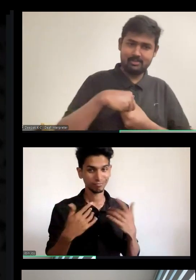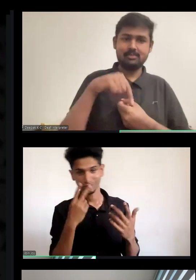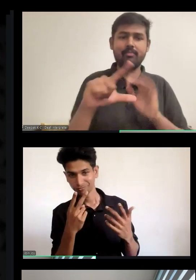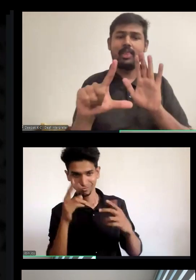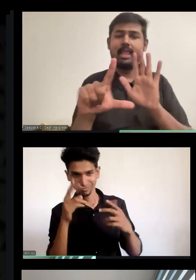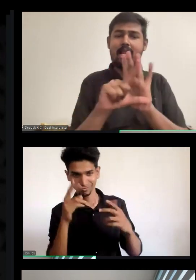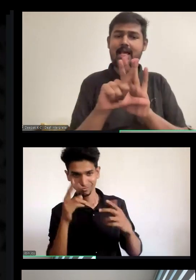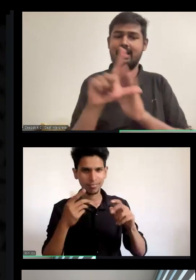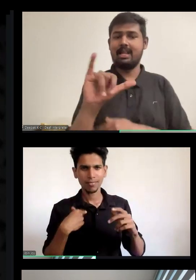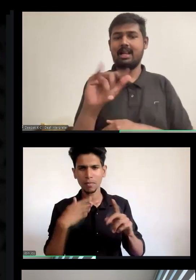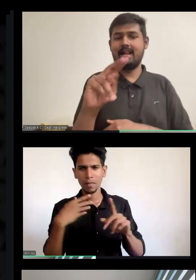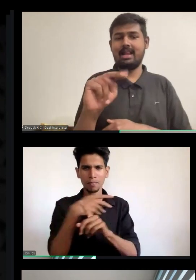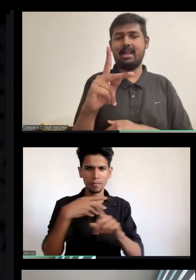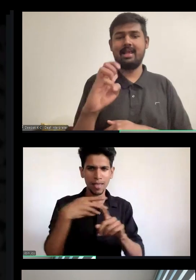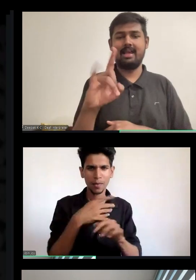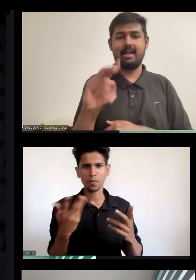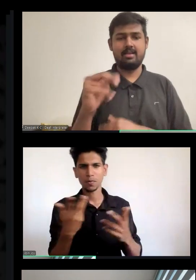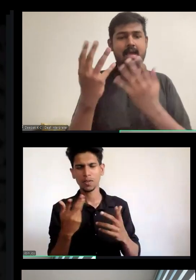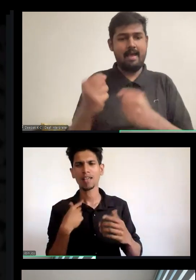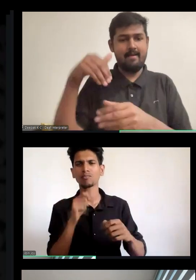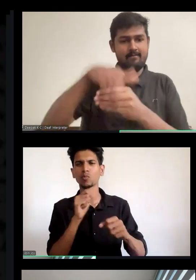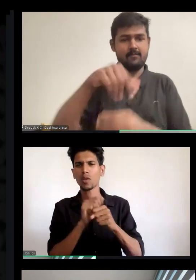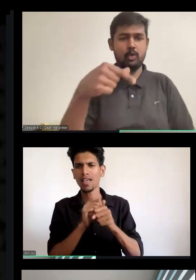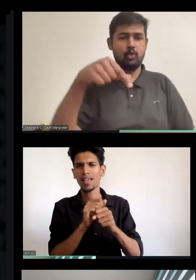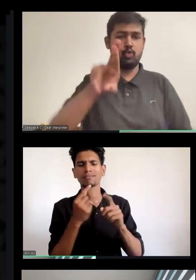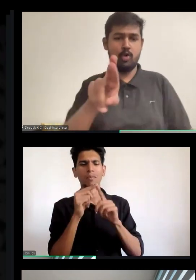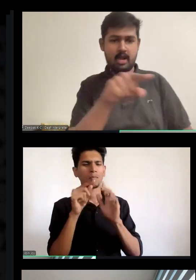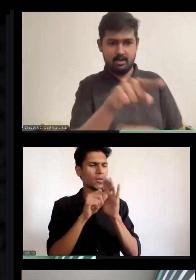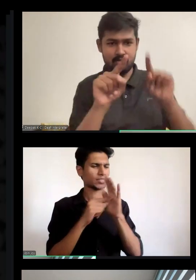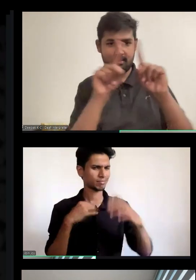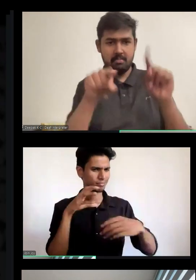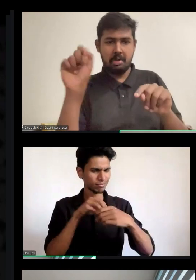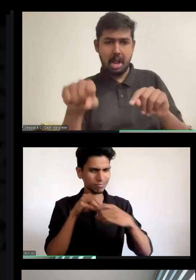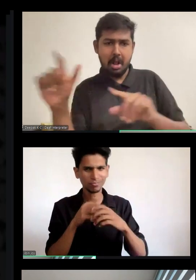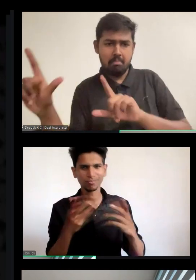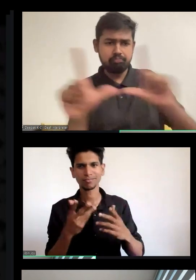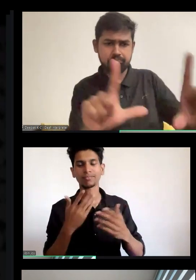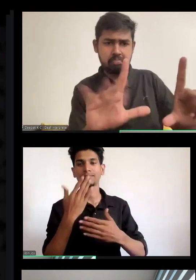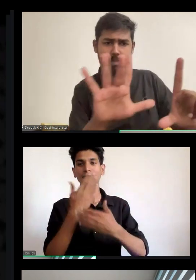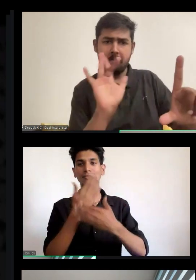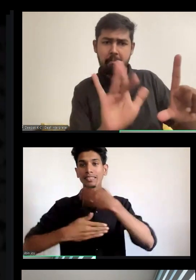nonprofit, industry, policy and standards, business, disability community. I'm sure we'll intersect somewhere.